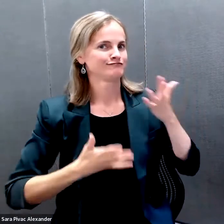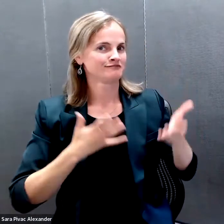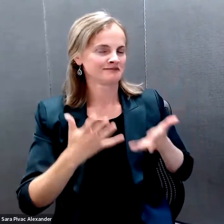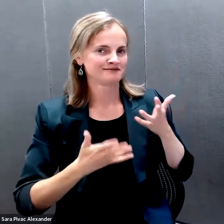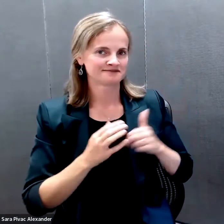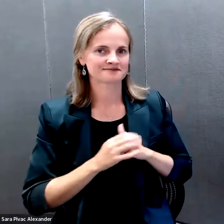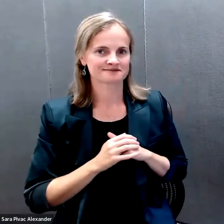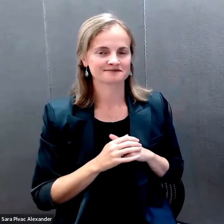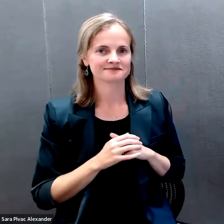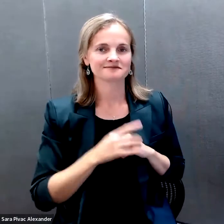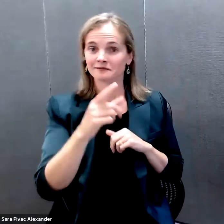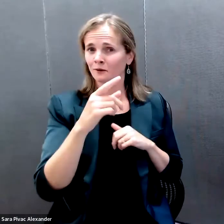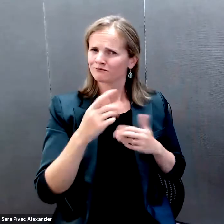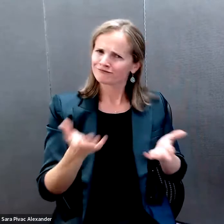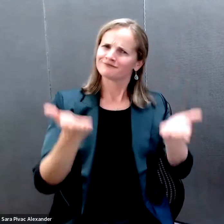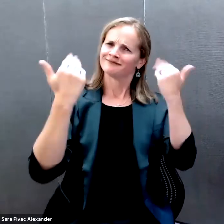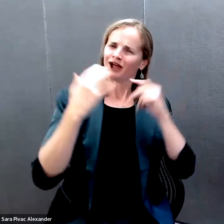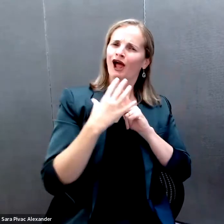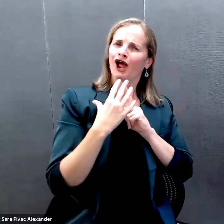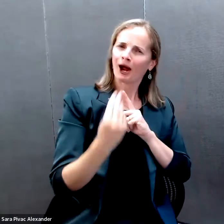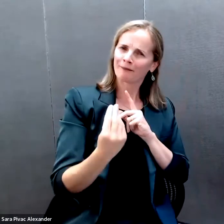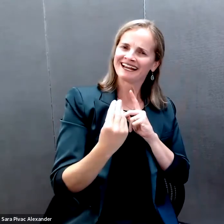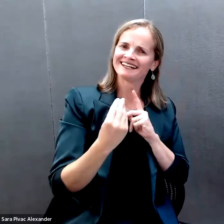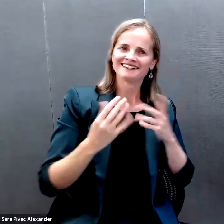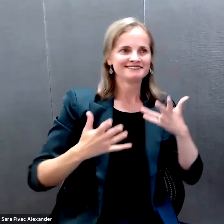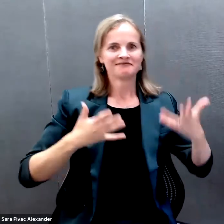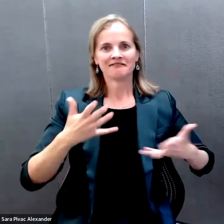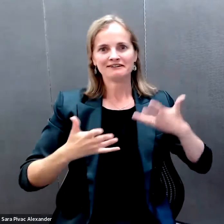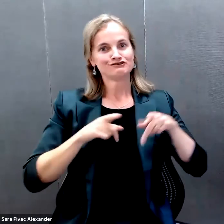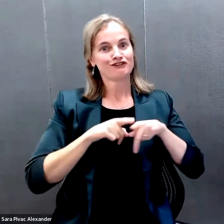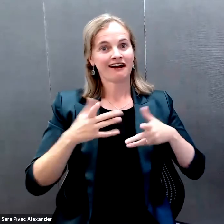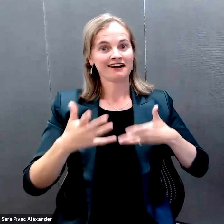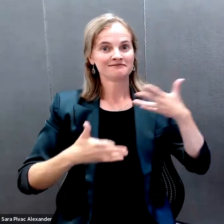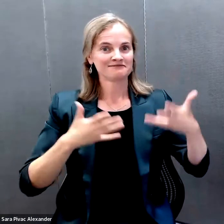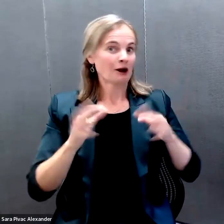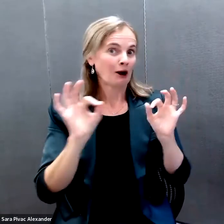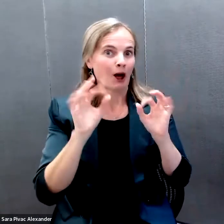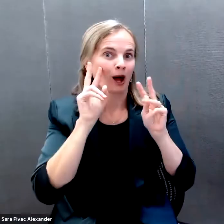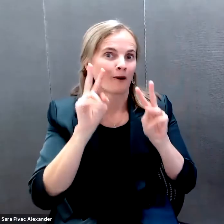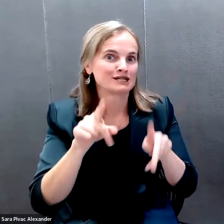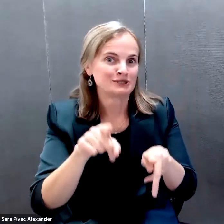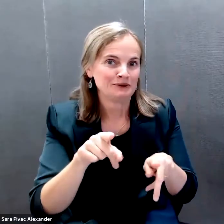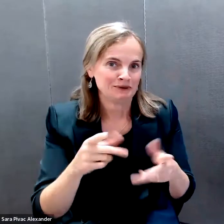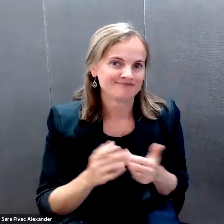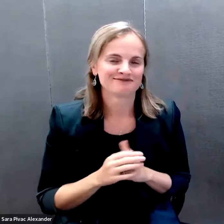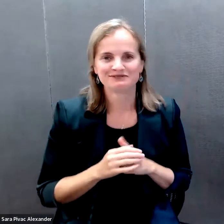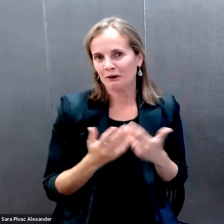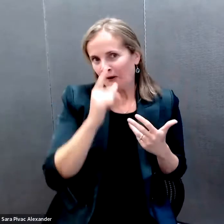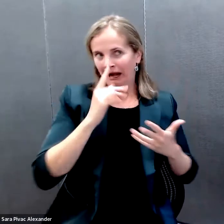I'm going to model signs for you and you can copy and have a go so please do copy me as you watch along and sign with me nobody's watching you